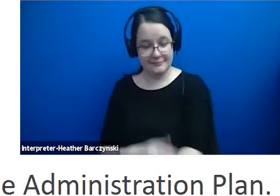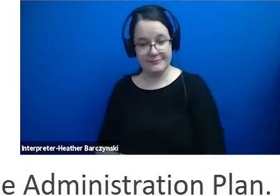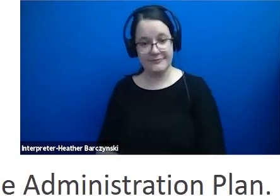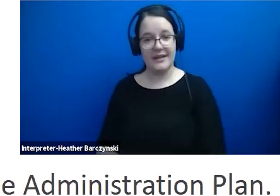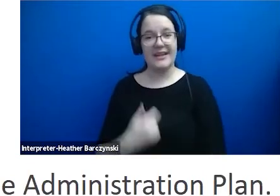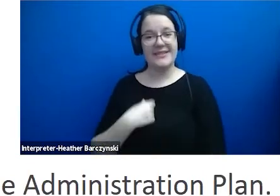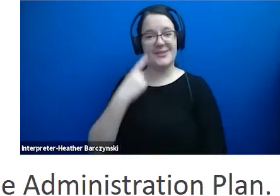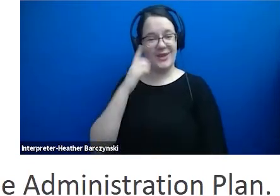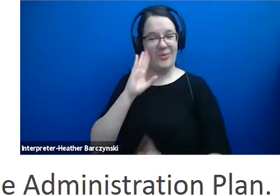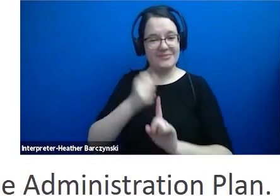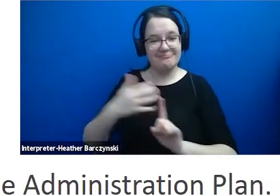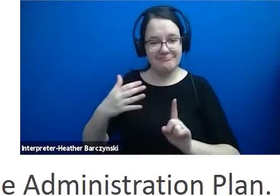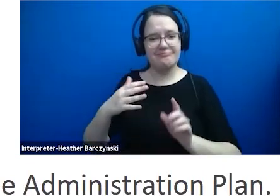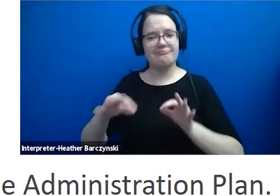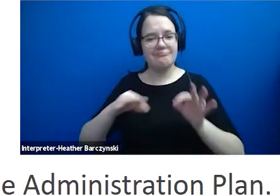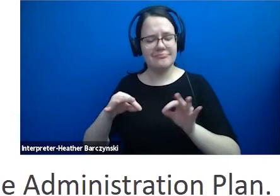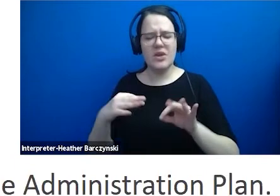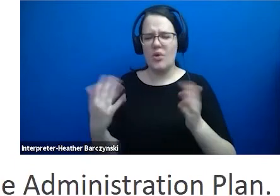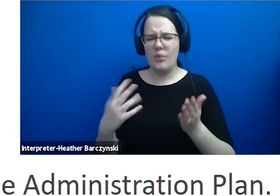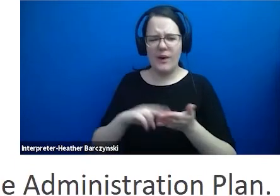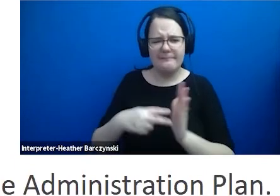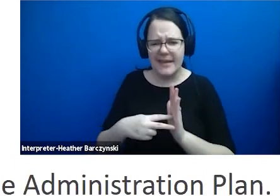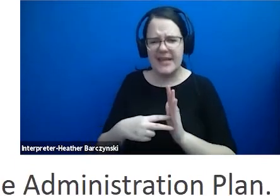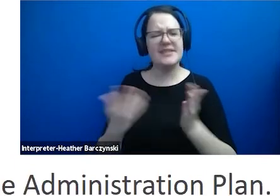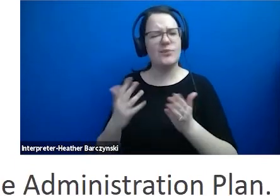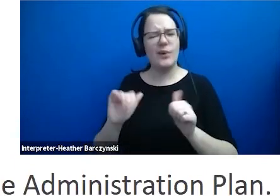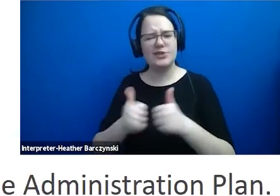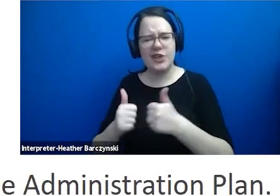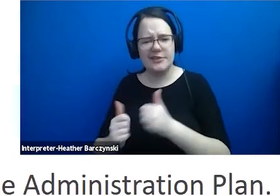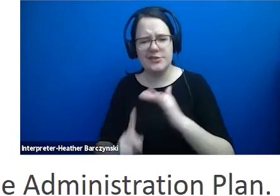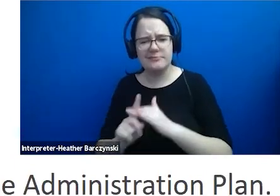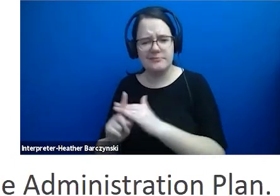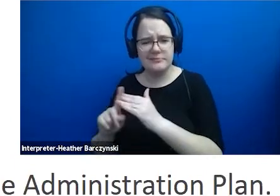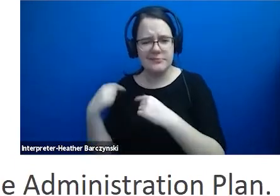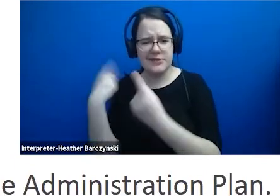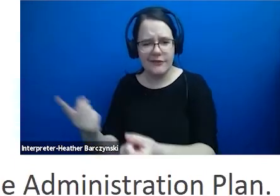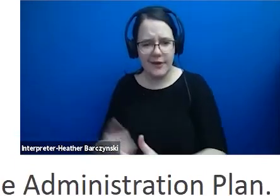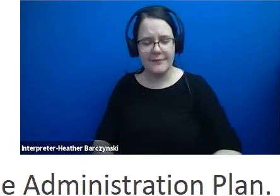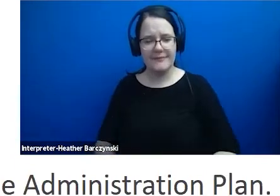means and some of the challenges we're facing i'll be talking about our specific region but i think